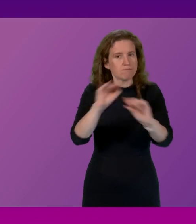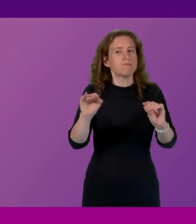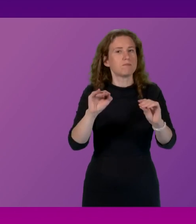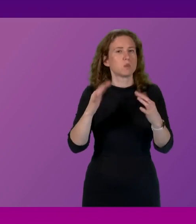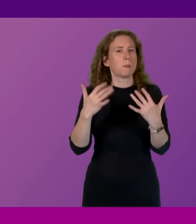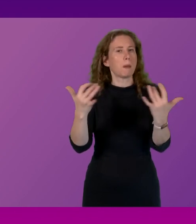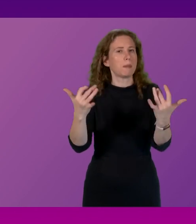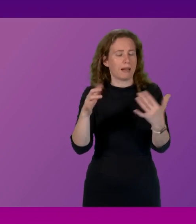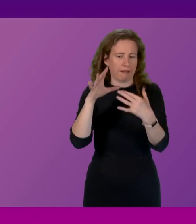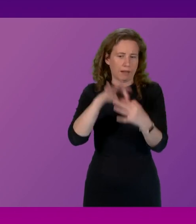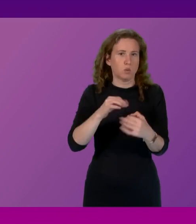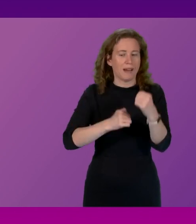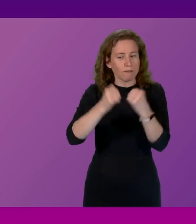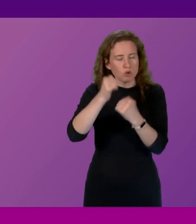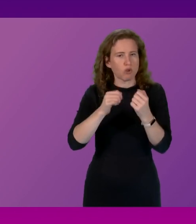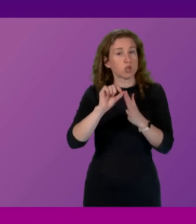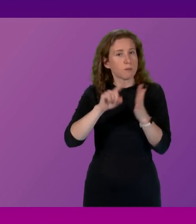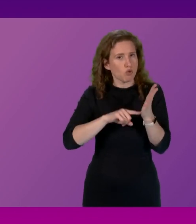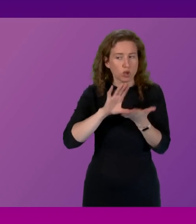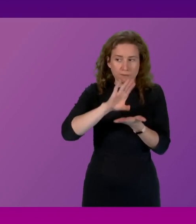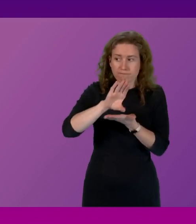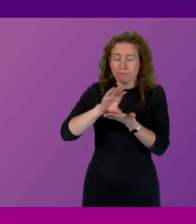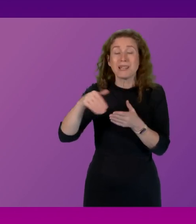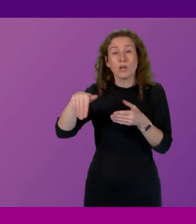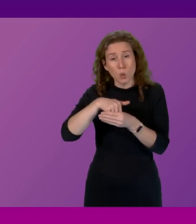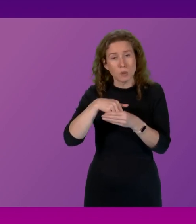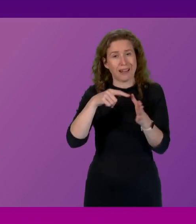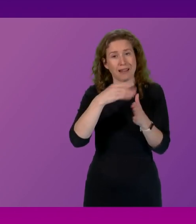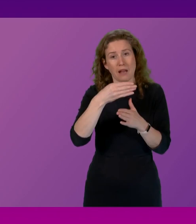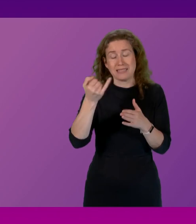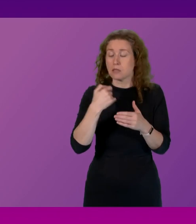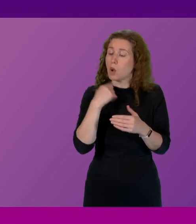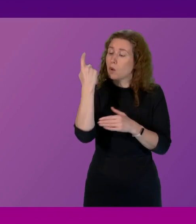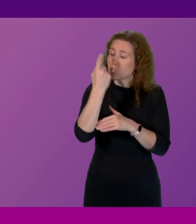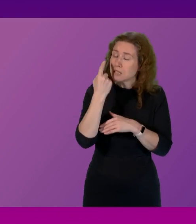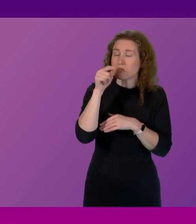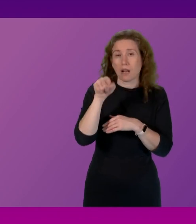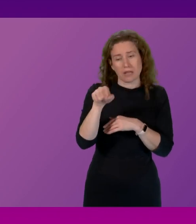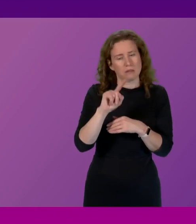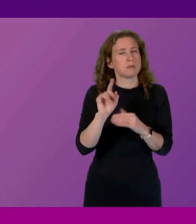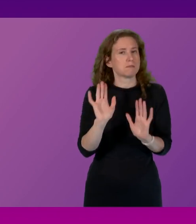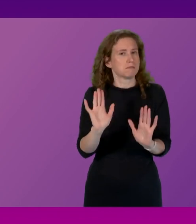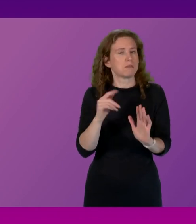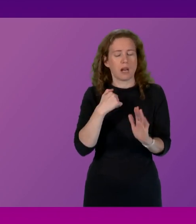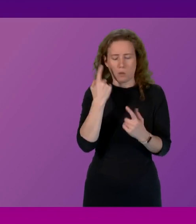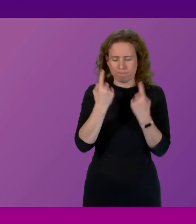relation to our infrastructure projects, including the A96. I will give consideration to the ask that he has made and will decide what is the most